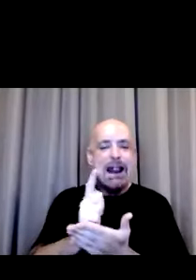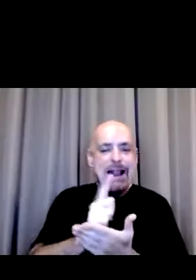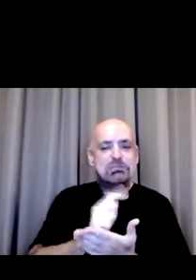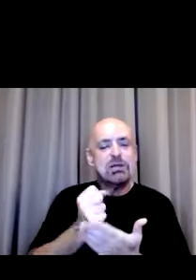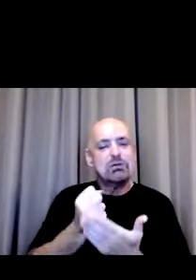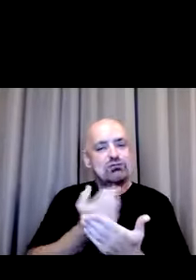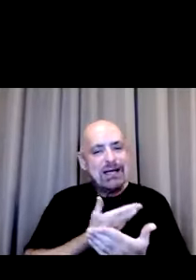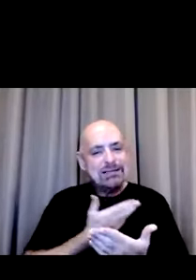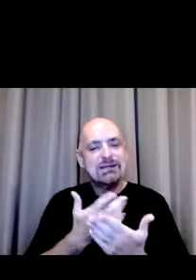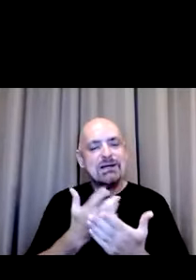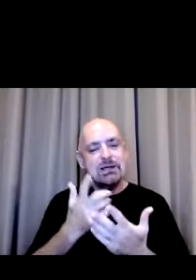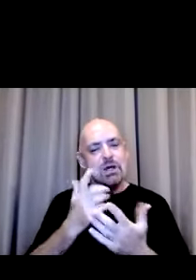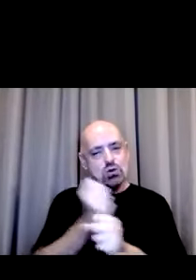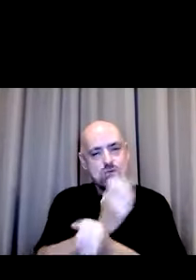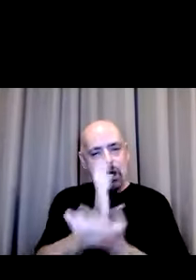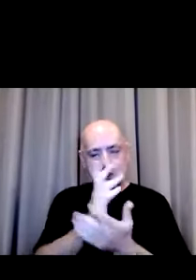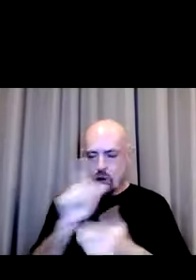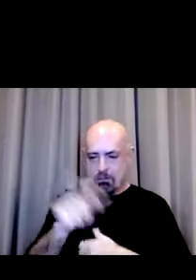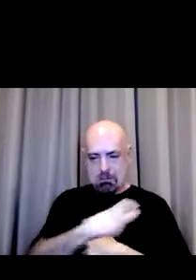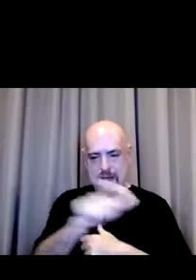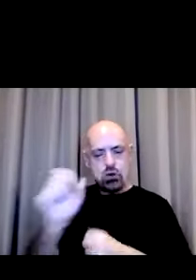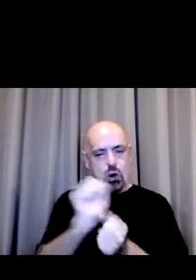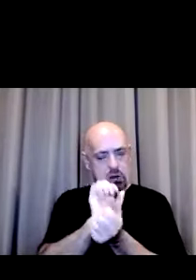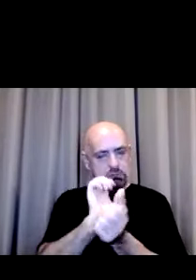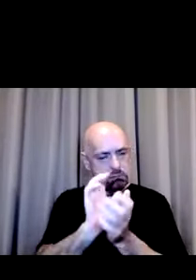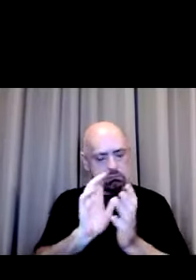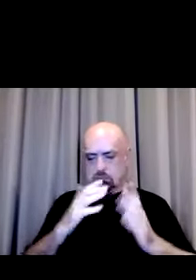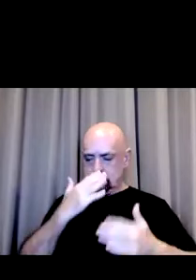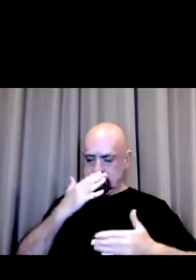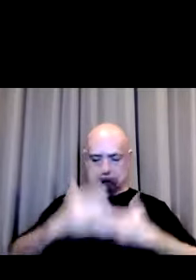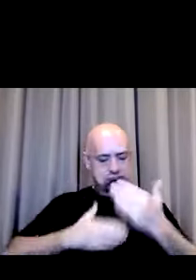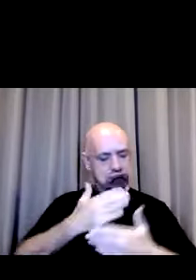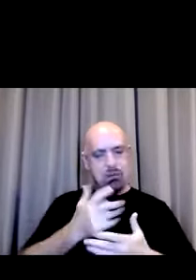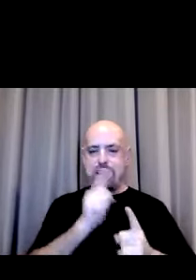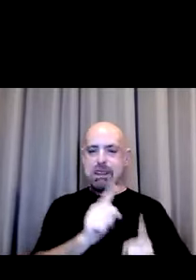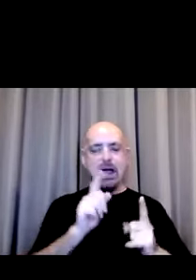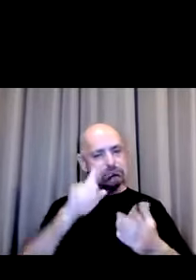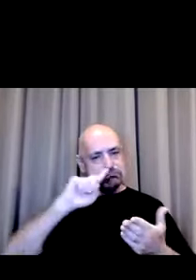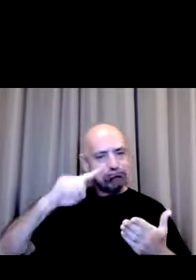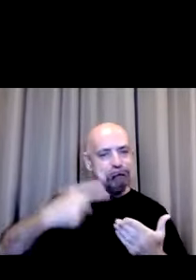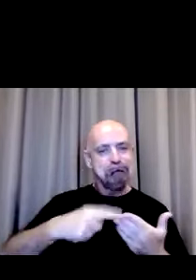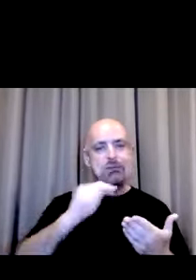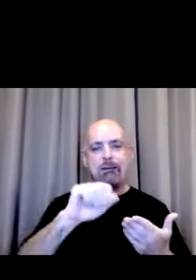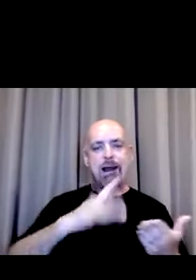resisting established inequalities. The intellectual world